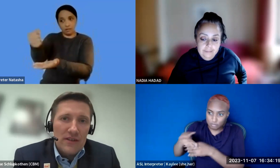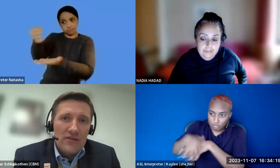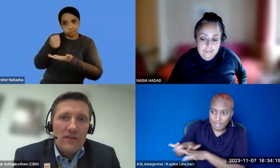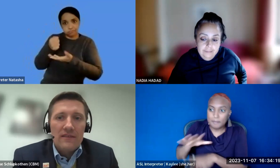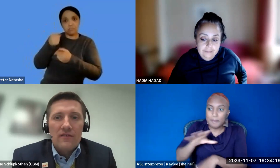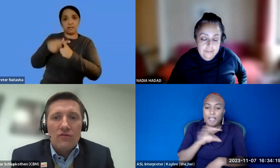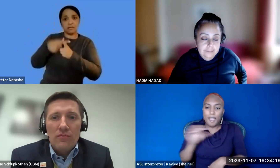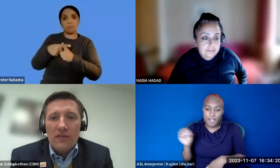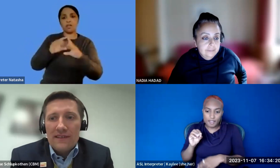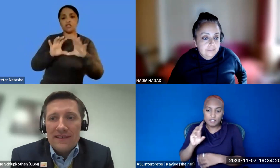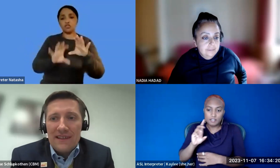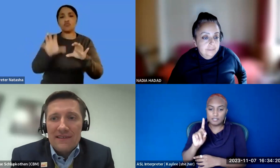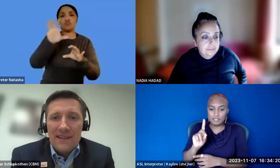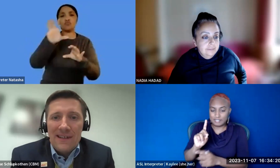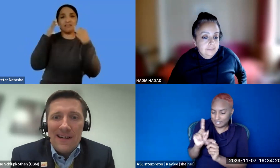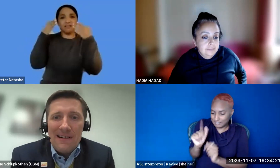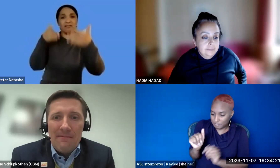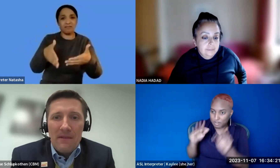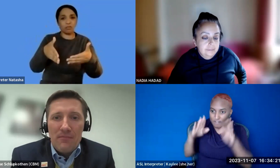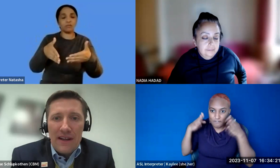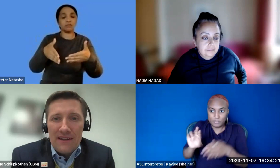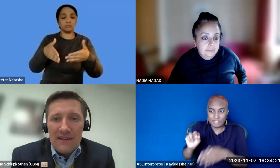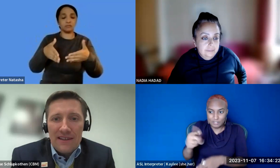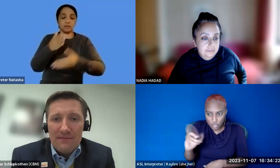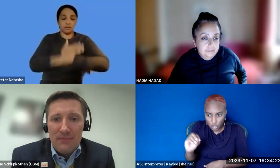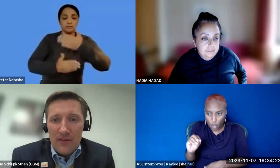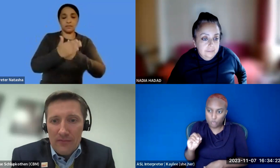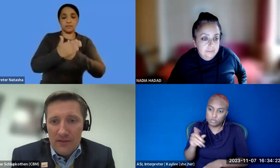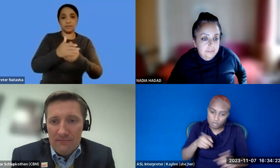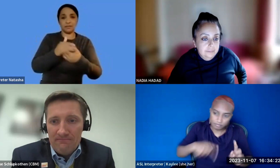to make sure that the toolbox is as practical as possible.